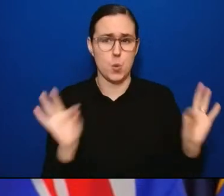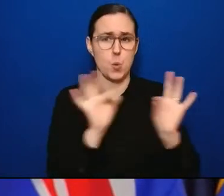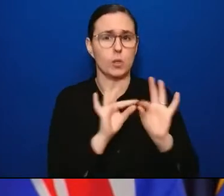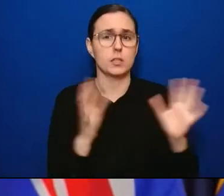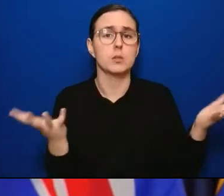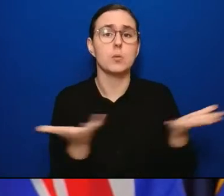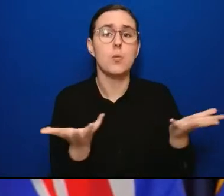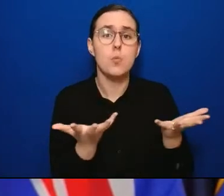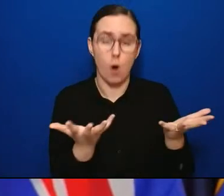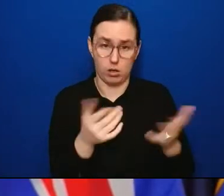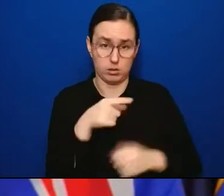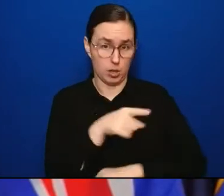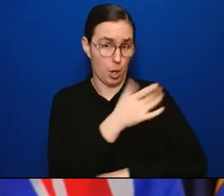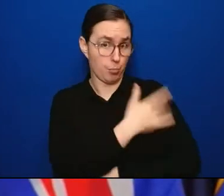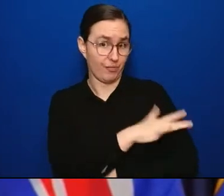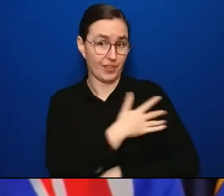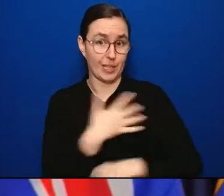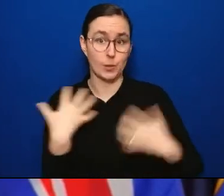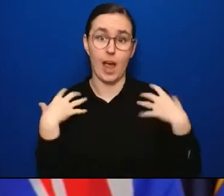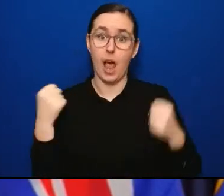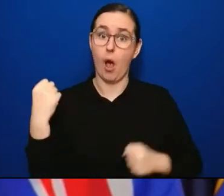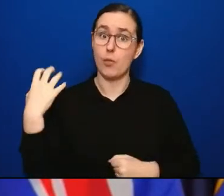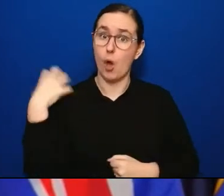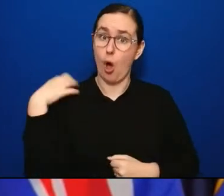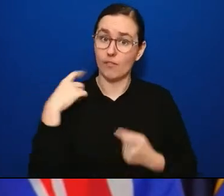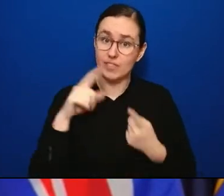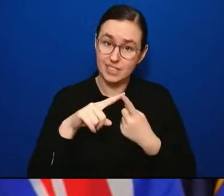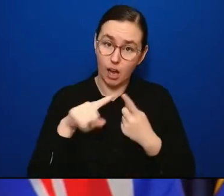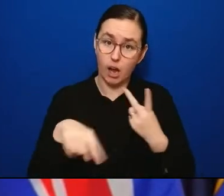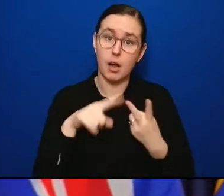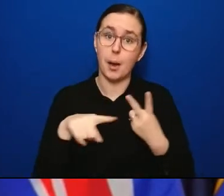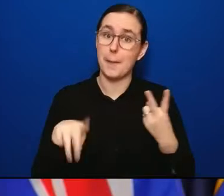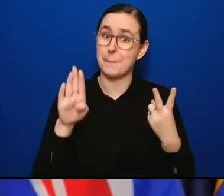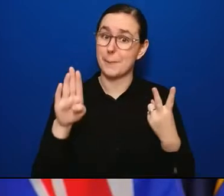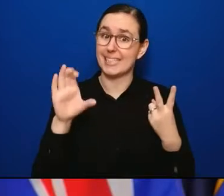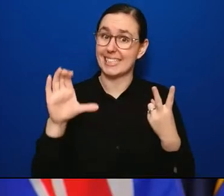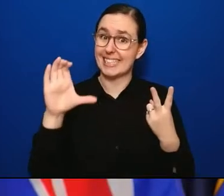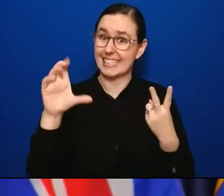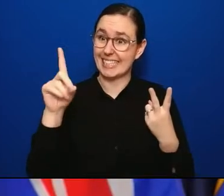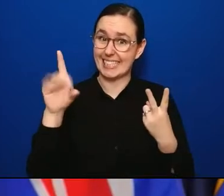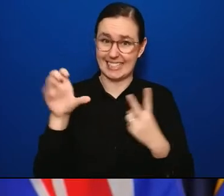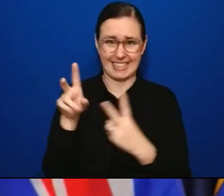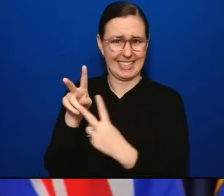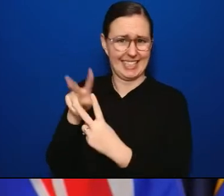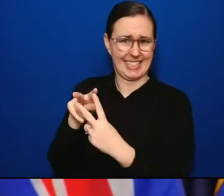provincial health offers from the B. C. C. B. C and has been I think compared to other